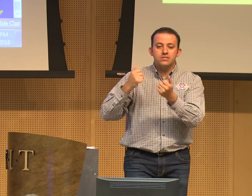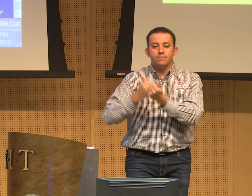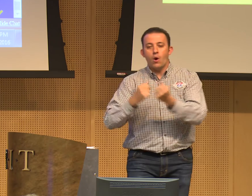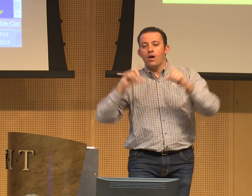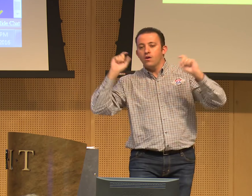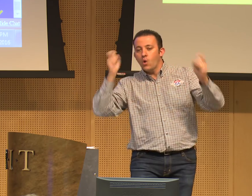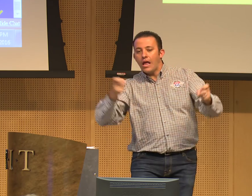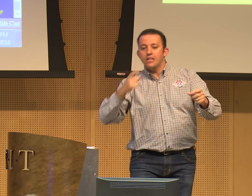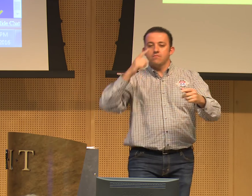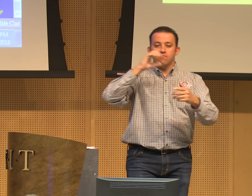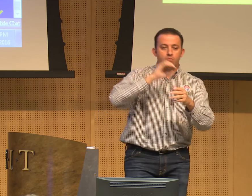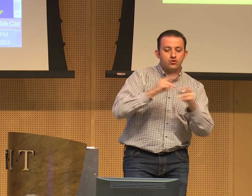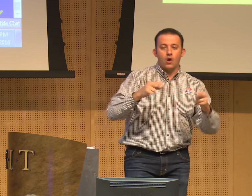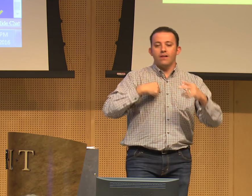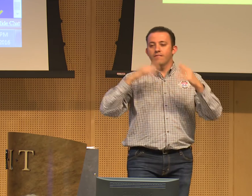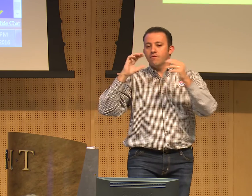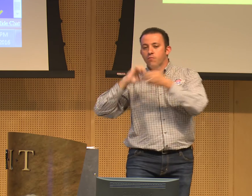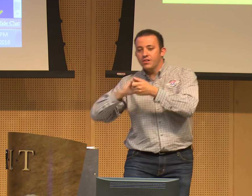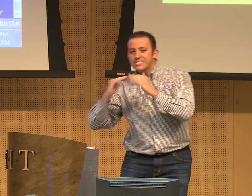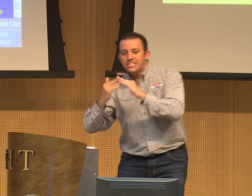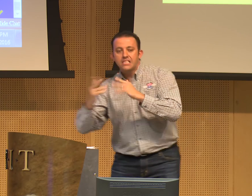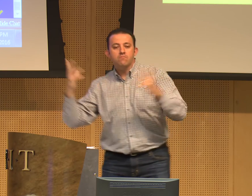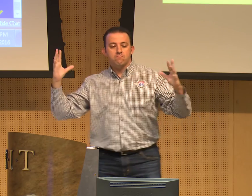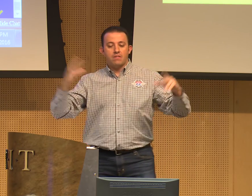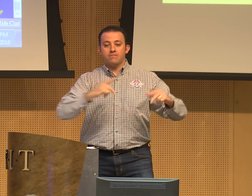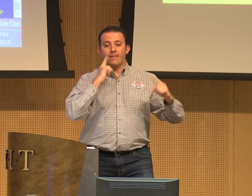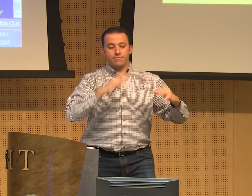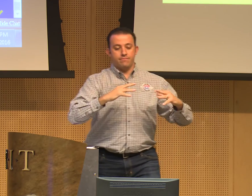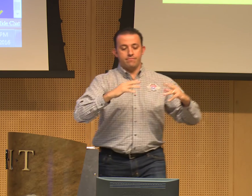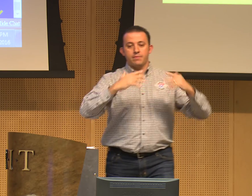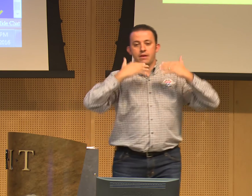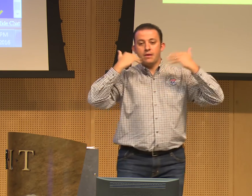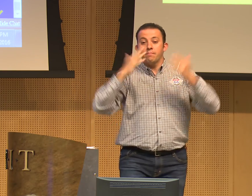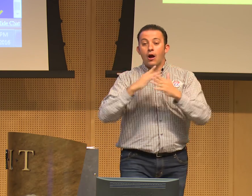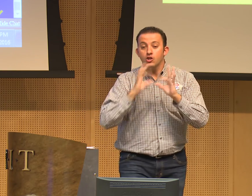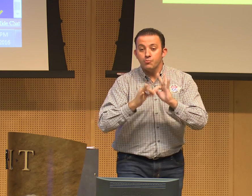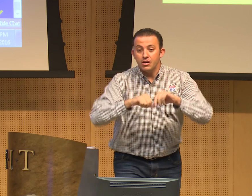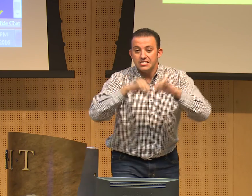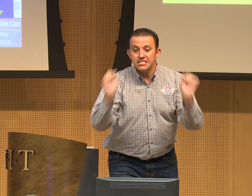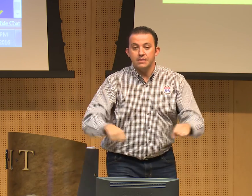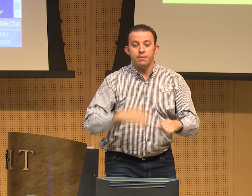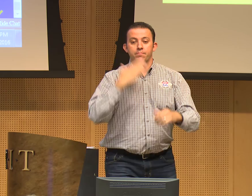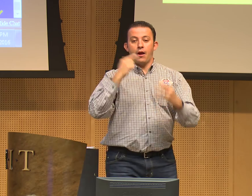We looked at supports and donations and collaborating with the city, and now the organization's doing fantastically.